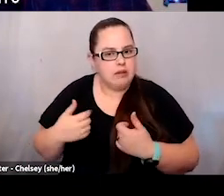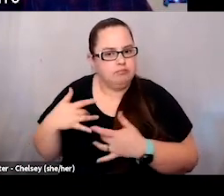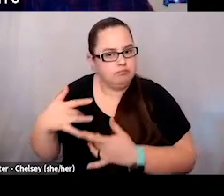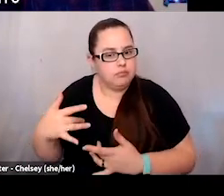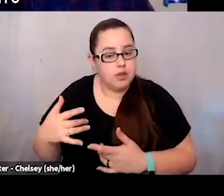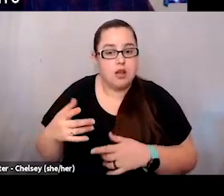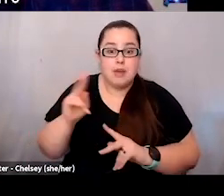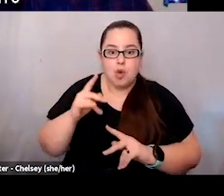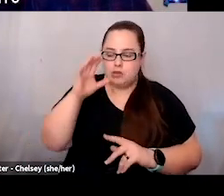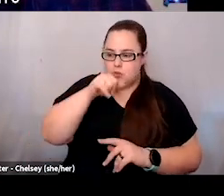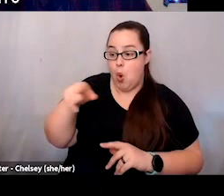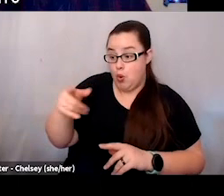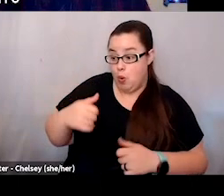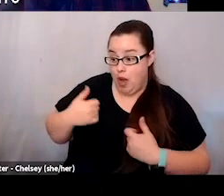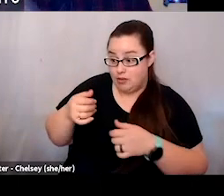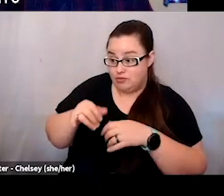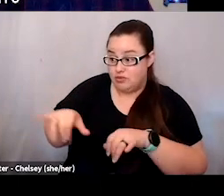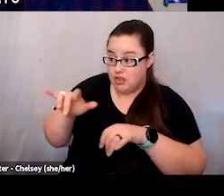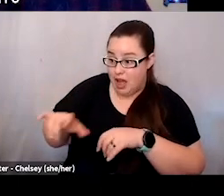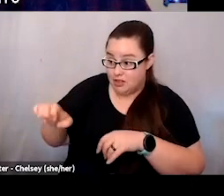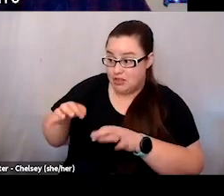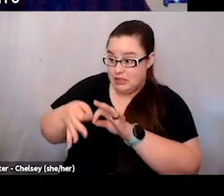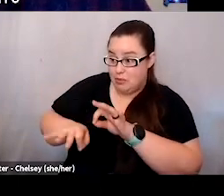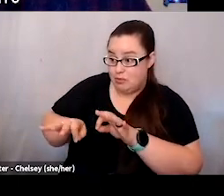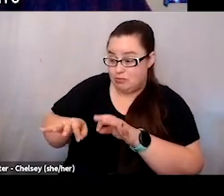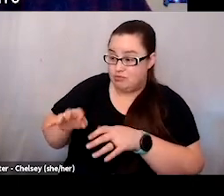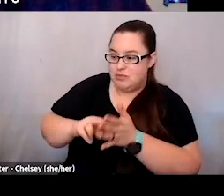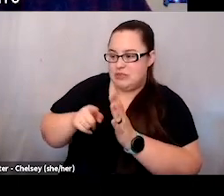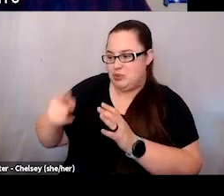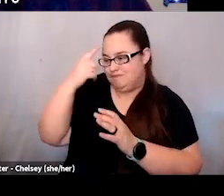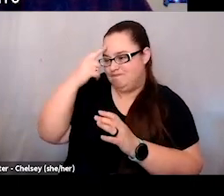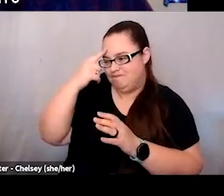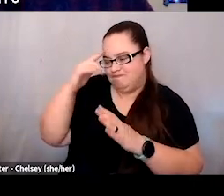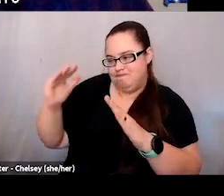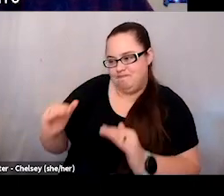lifestyle was simplistic that we were simple minded. But I would argue that our cosmology